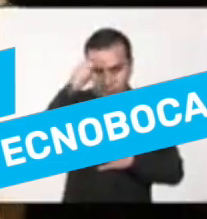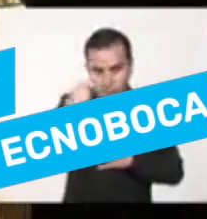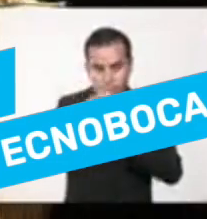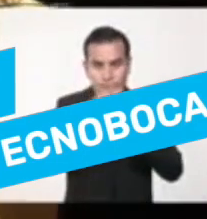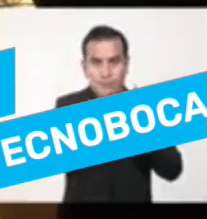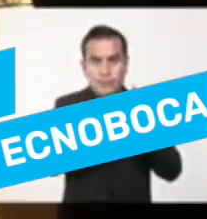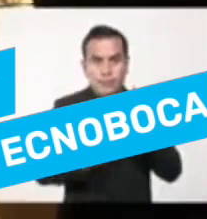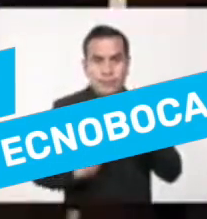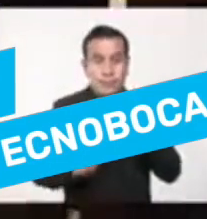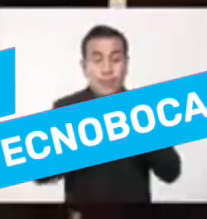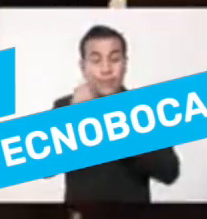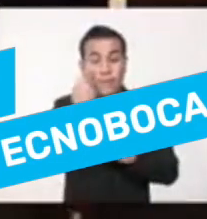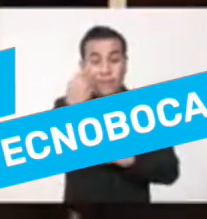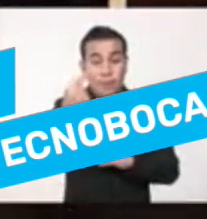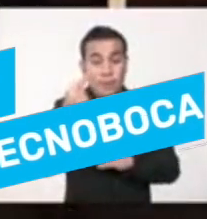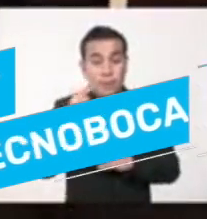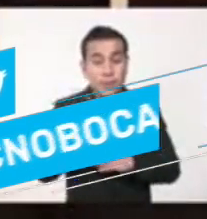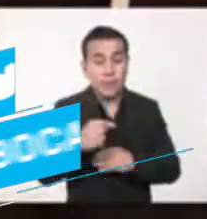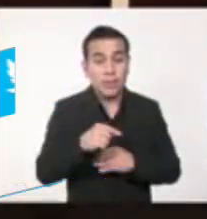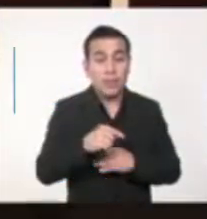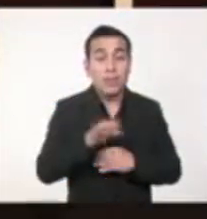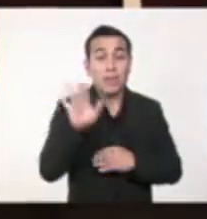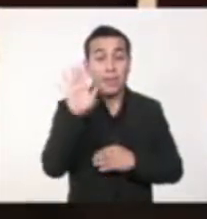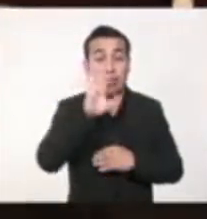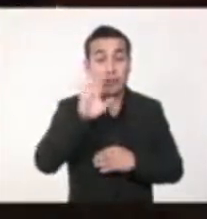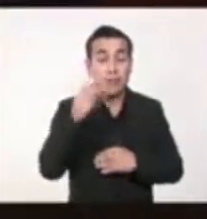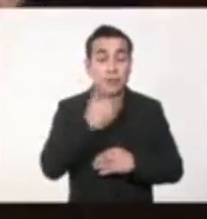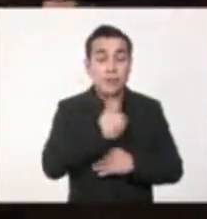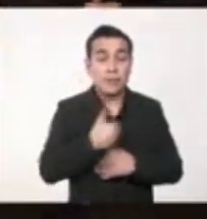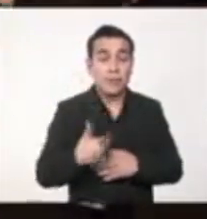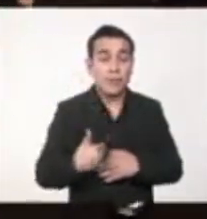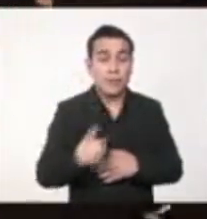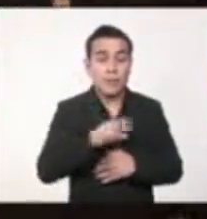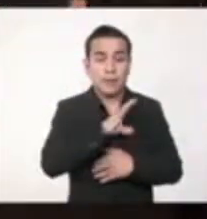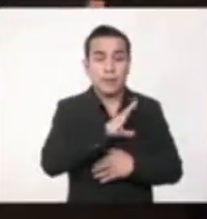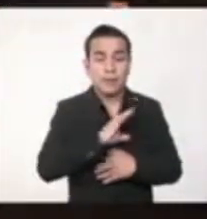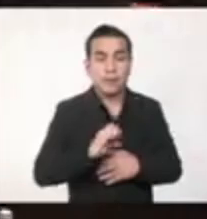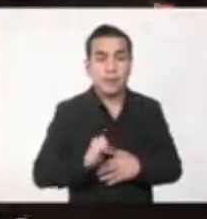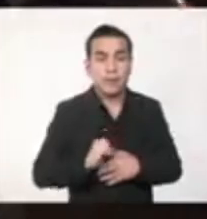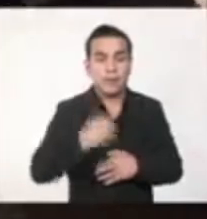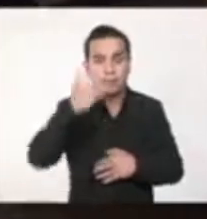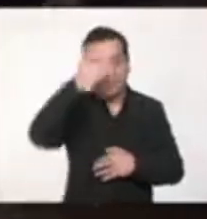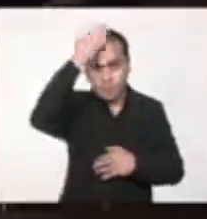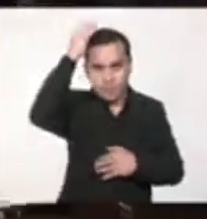we witnessed the retirement of the president of the Republic of El Salvador Nayib Bukele,